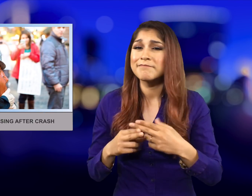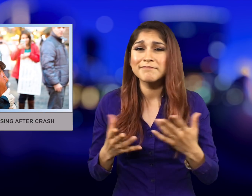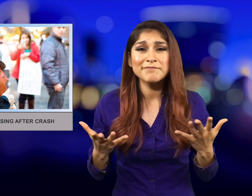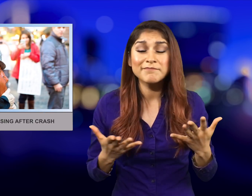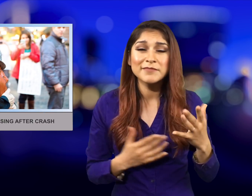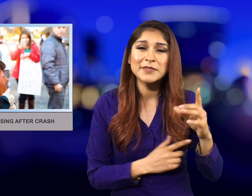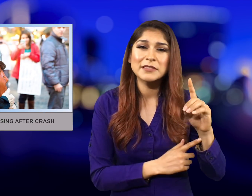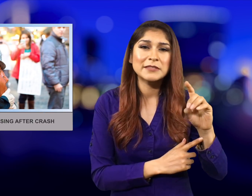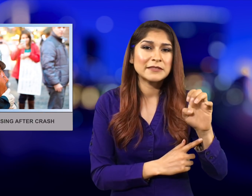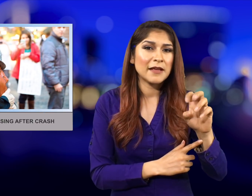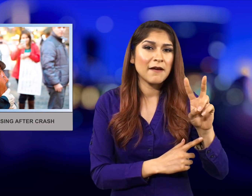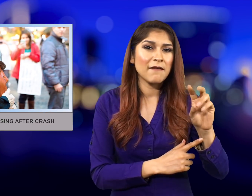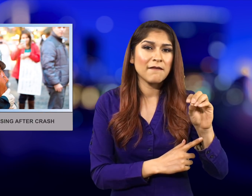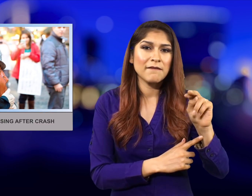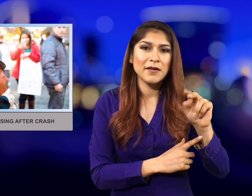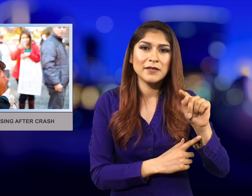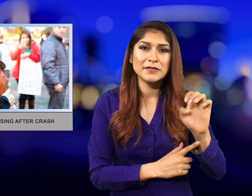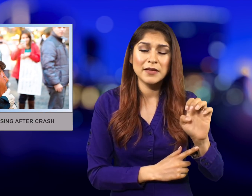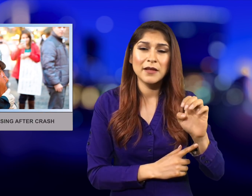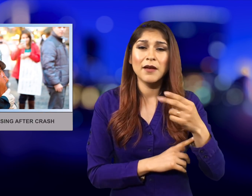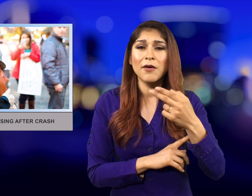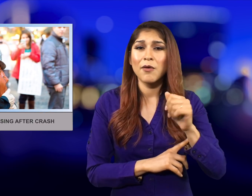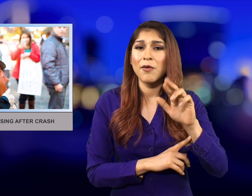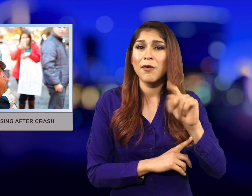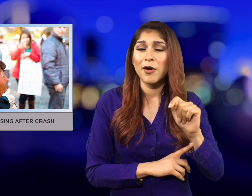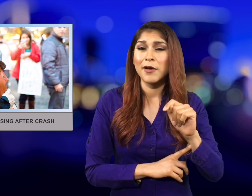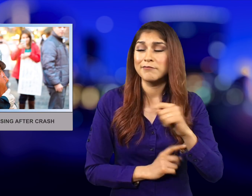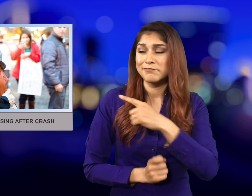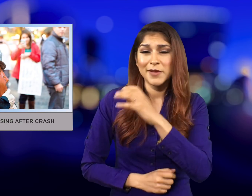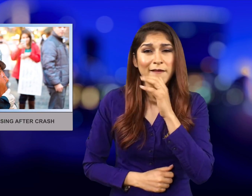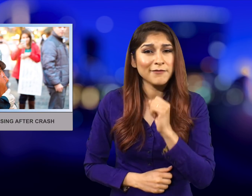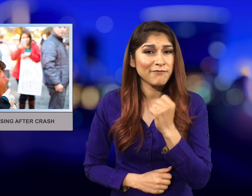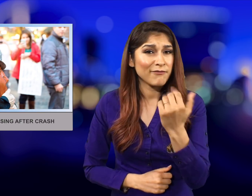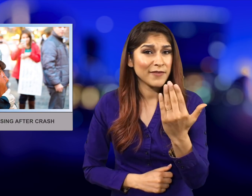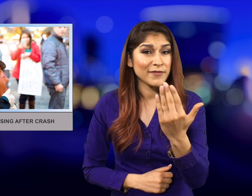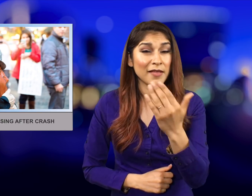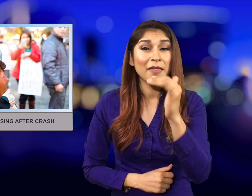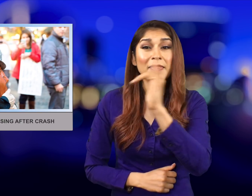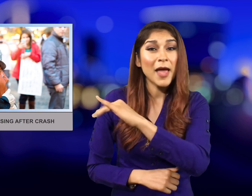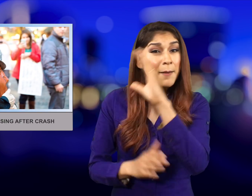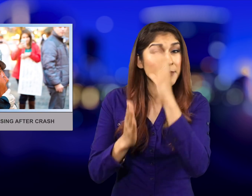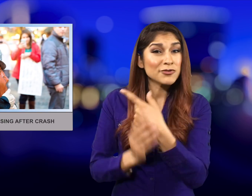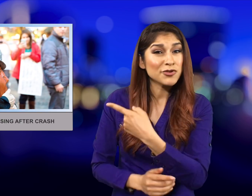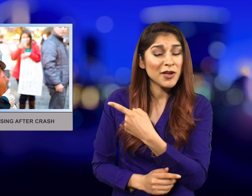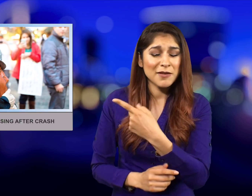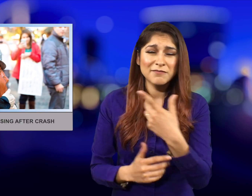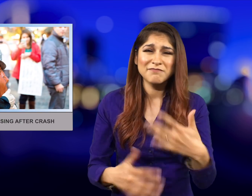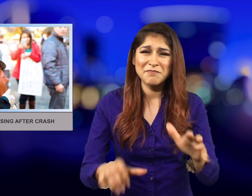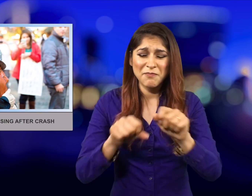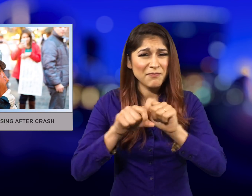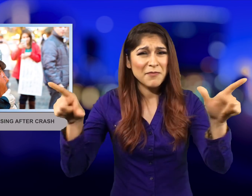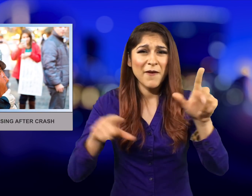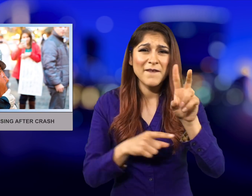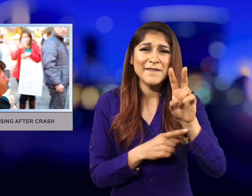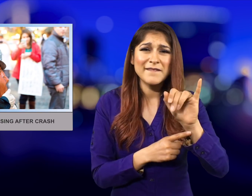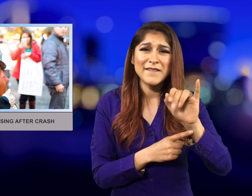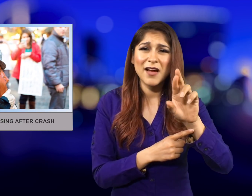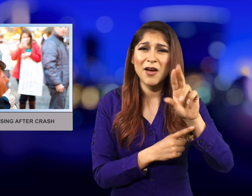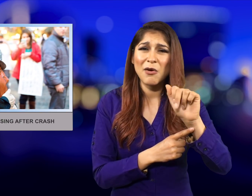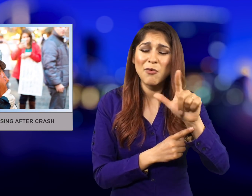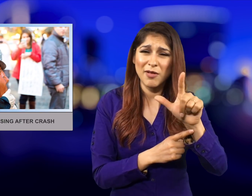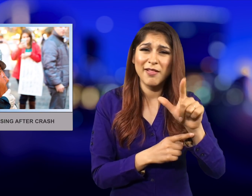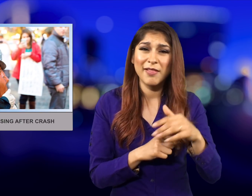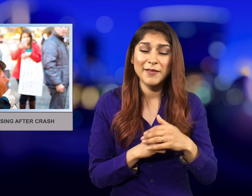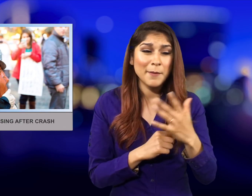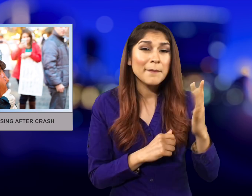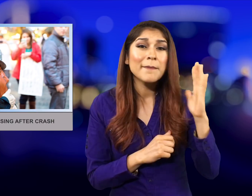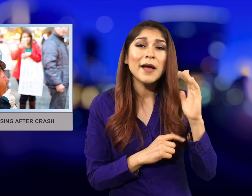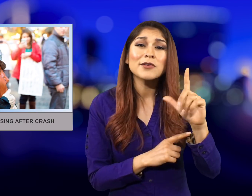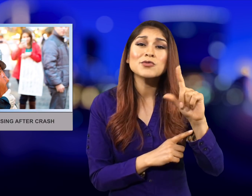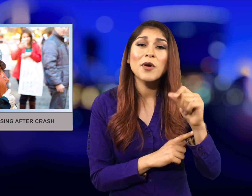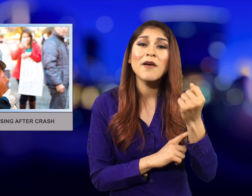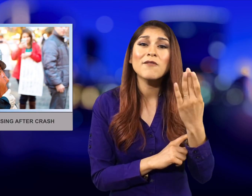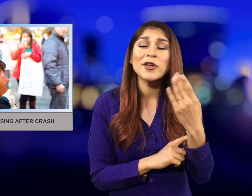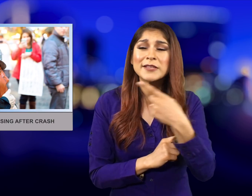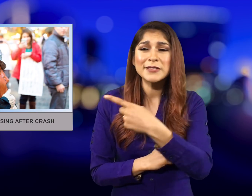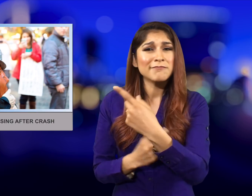Fifteen-year-old Devonte Hart is the teen whose picture went viral in 2014.